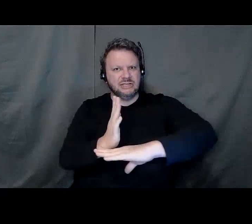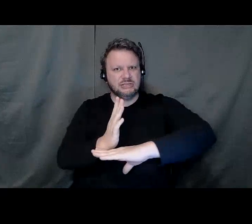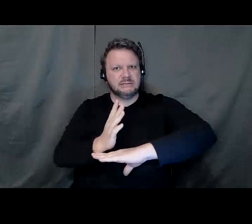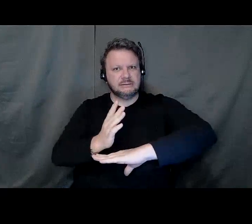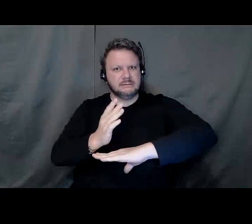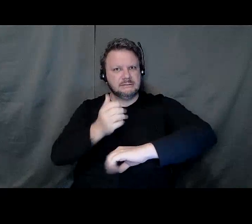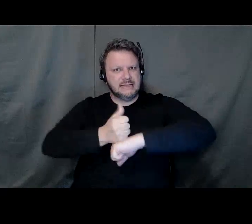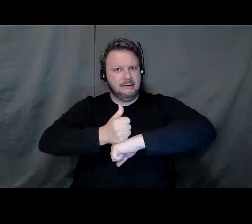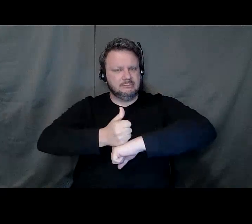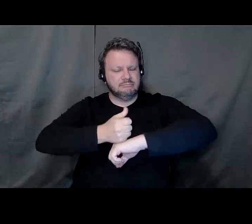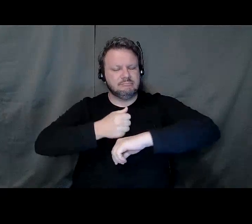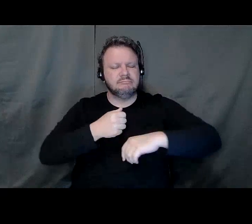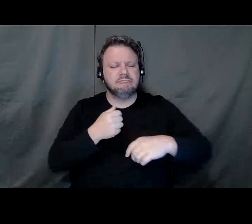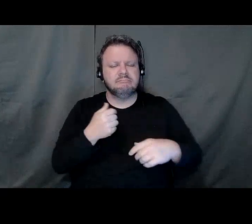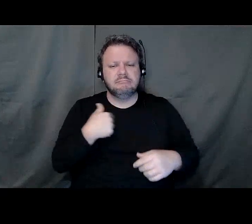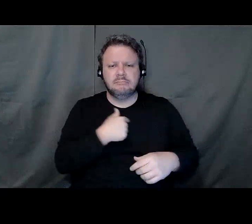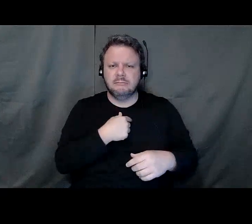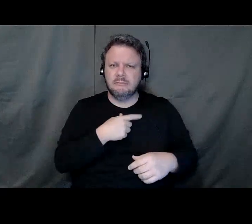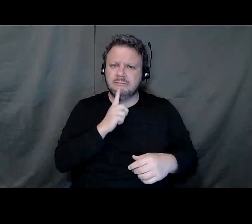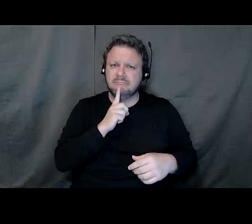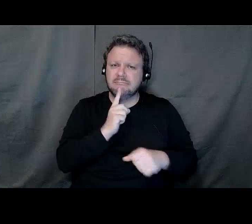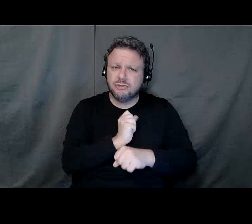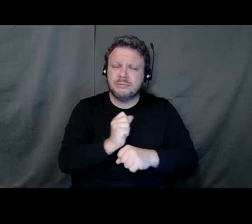So we truly appreciate your insights today.